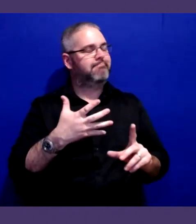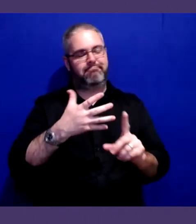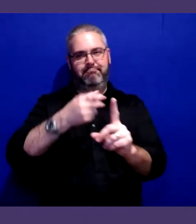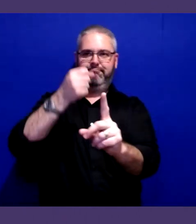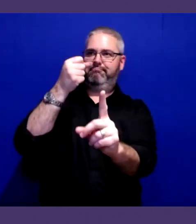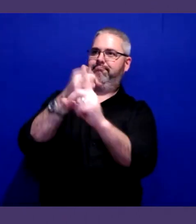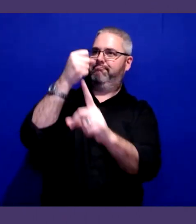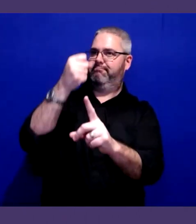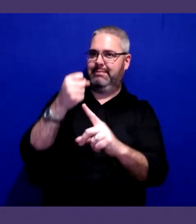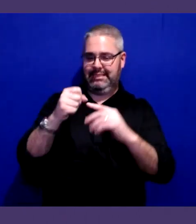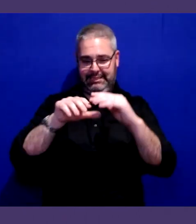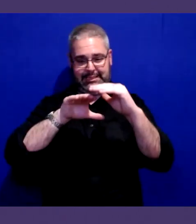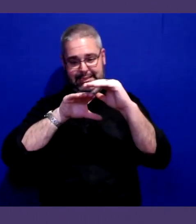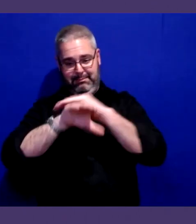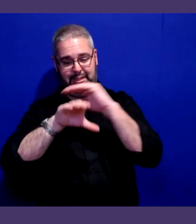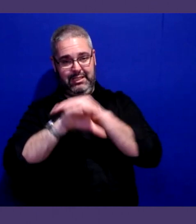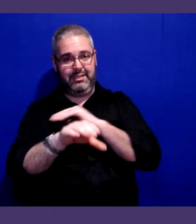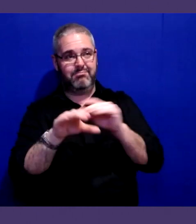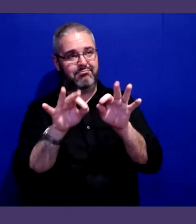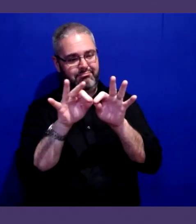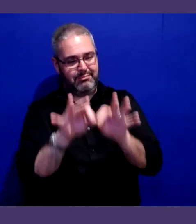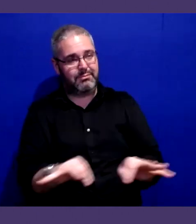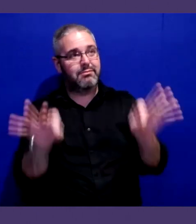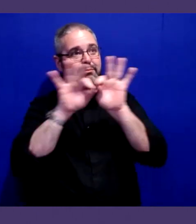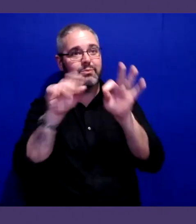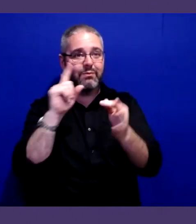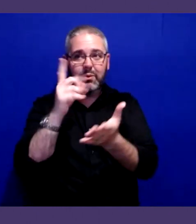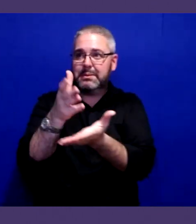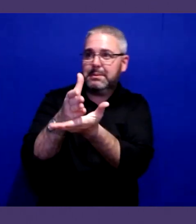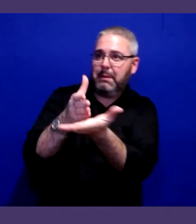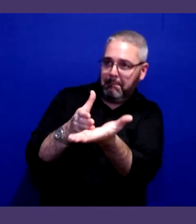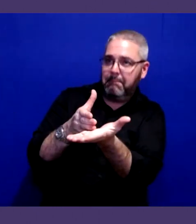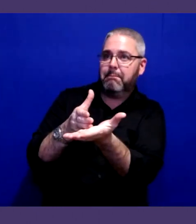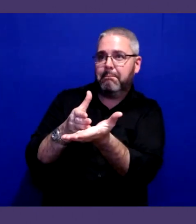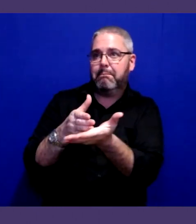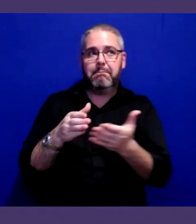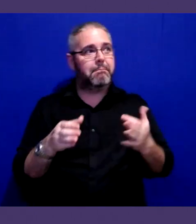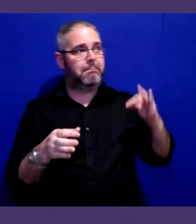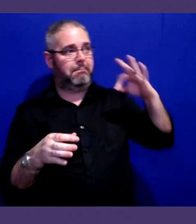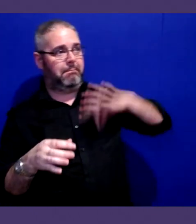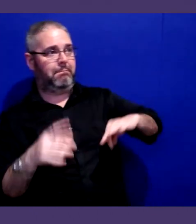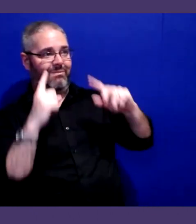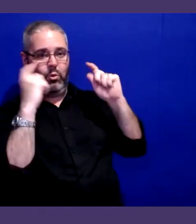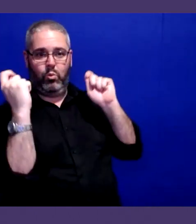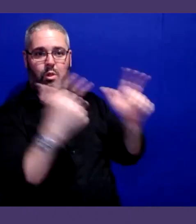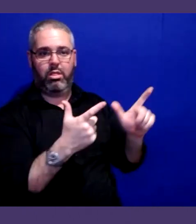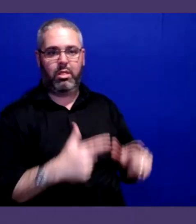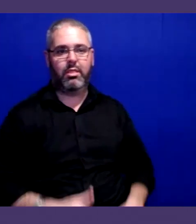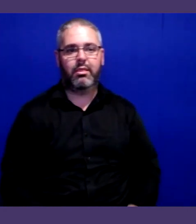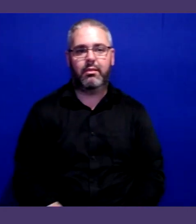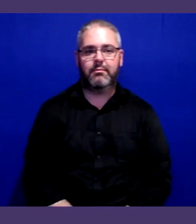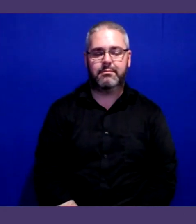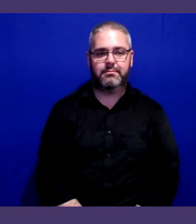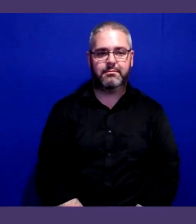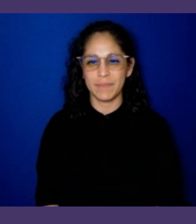essential for some and useful for all. Carie Fisher: Thank you all for